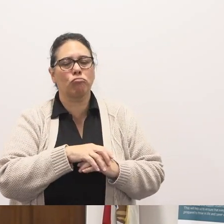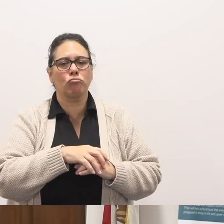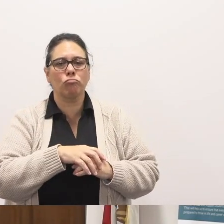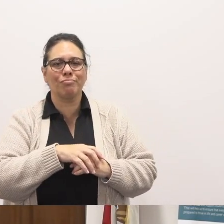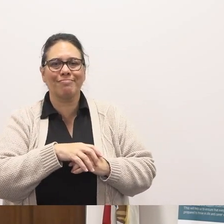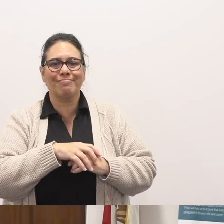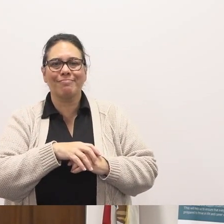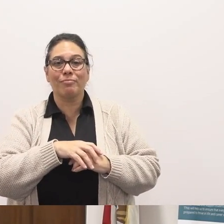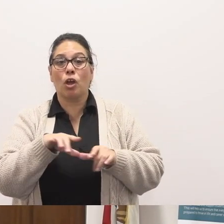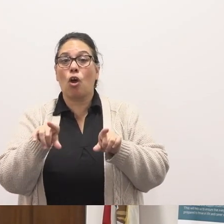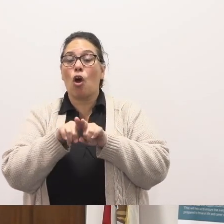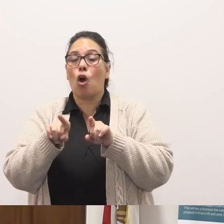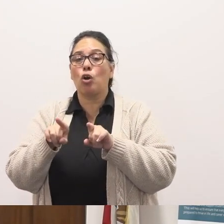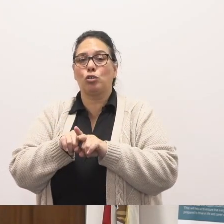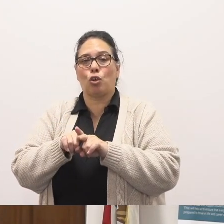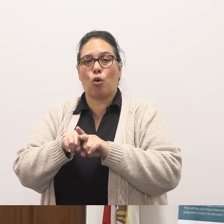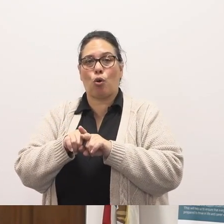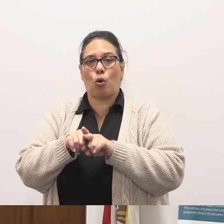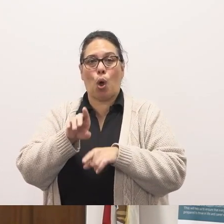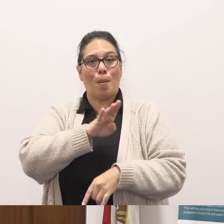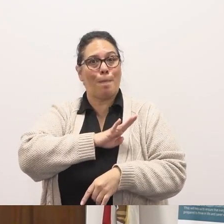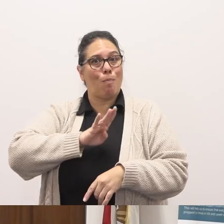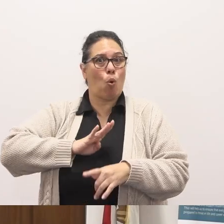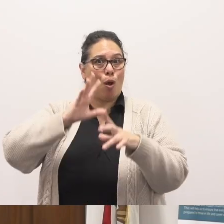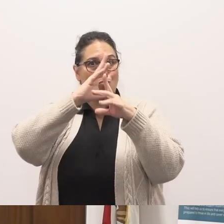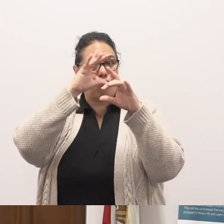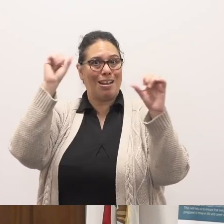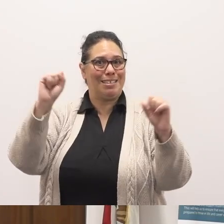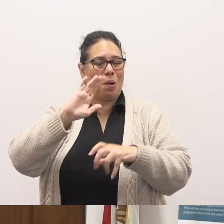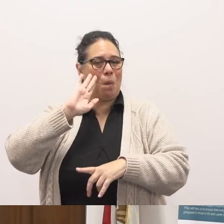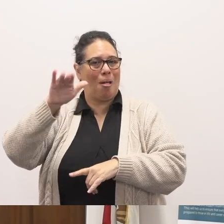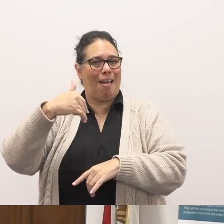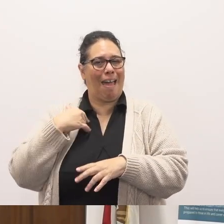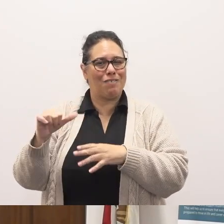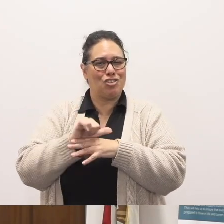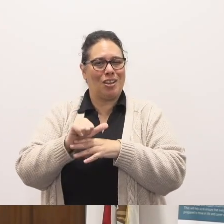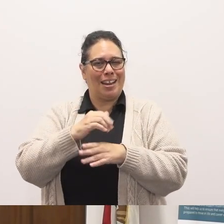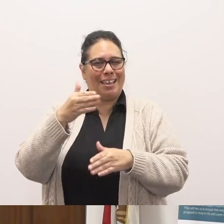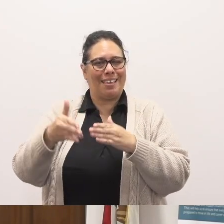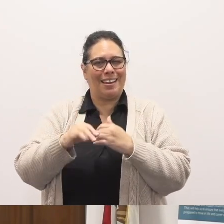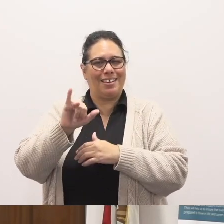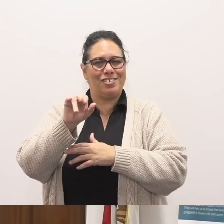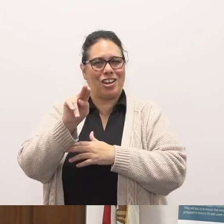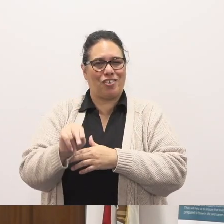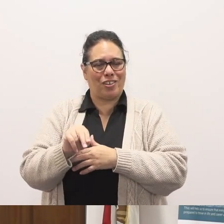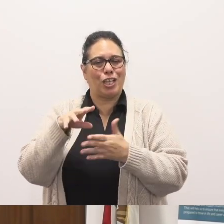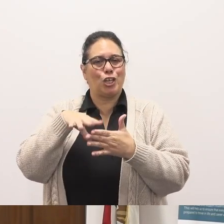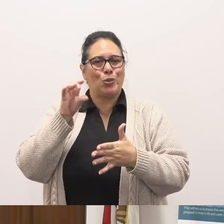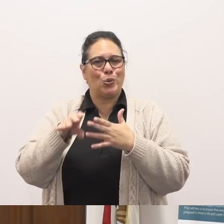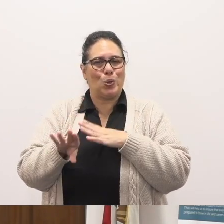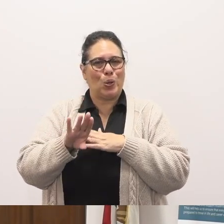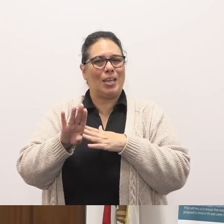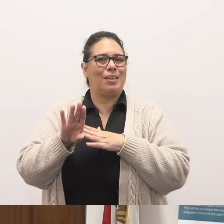In addition, your board president will be going through a training at the end of January that is around the Student Outcome Focused Governance model.